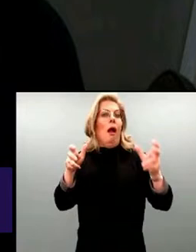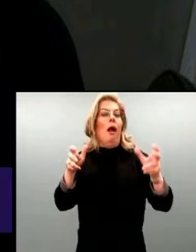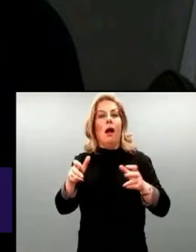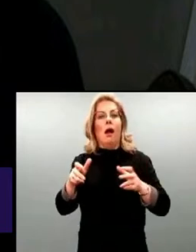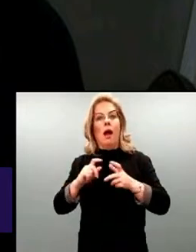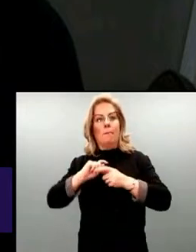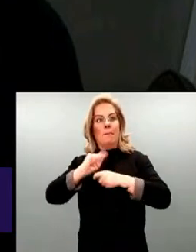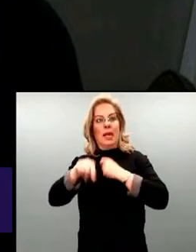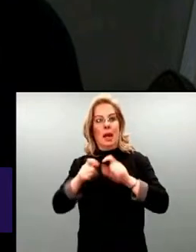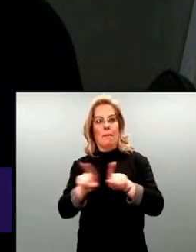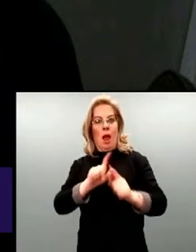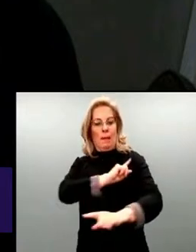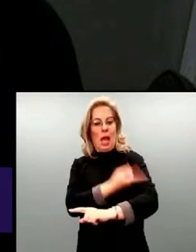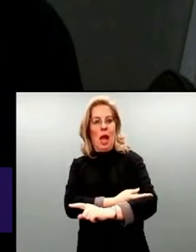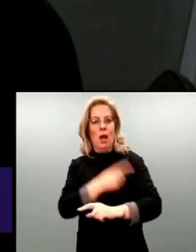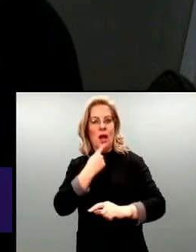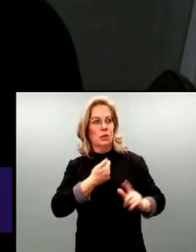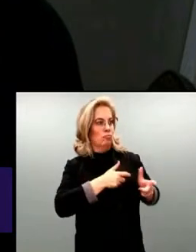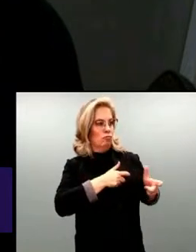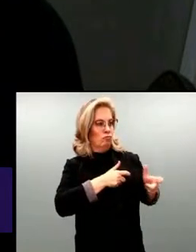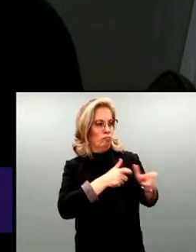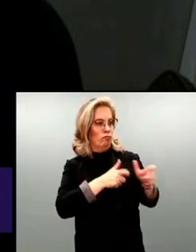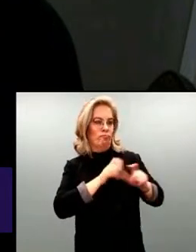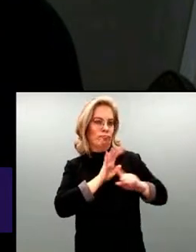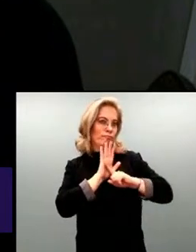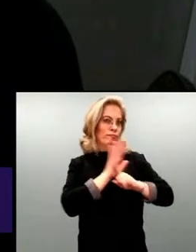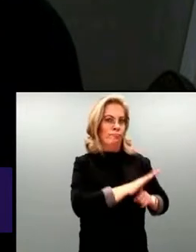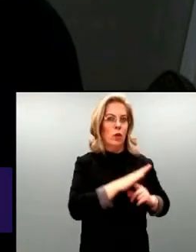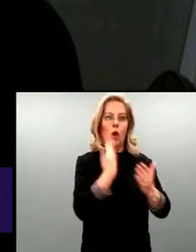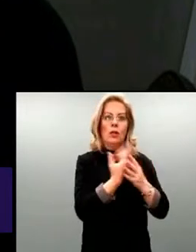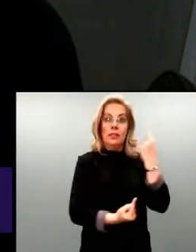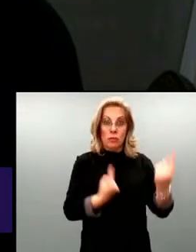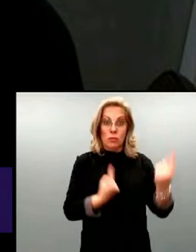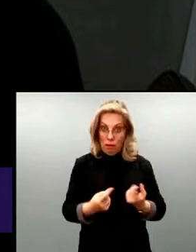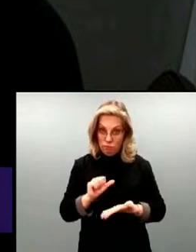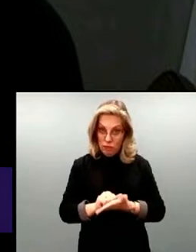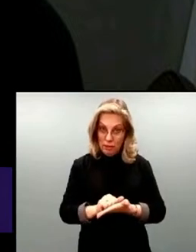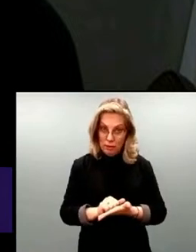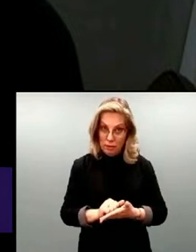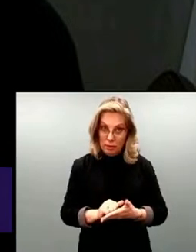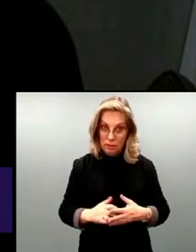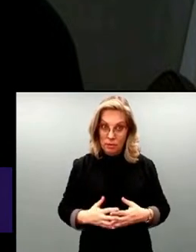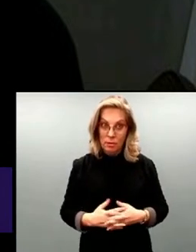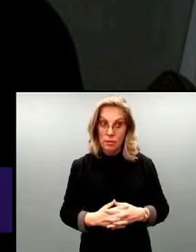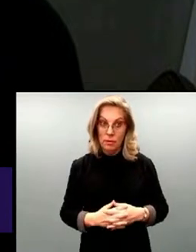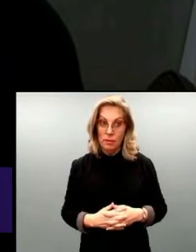use against the inmate? MS BARNEY: Yes.